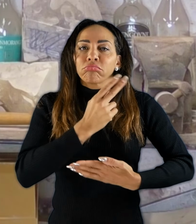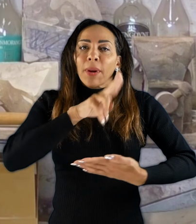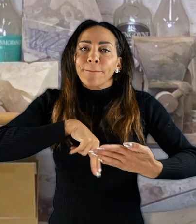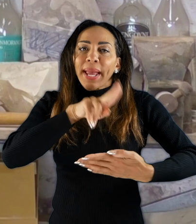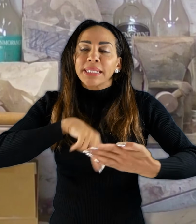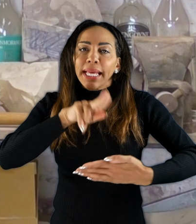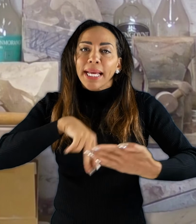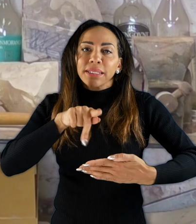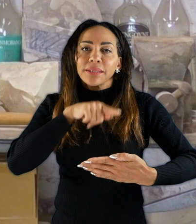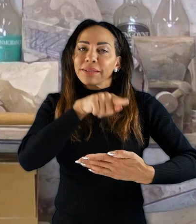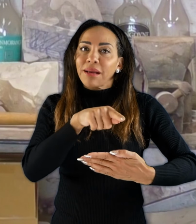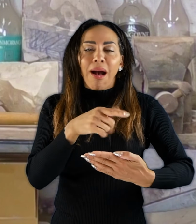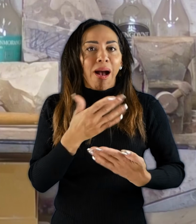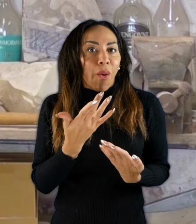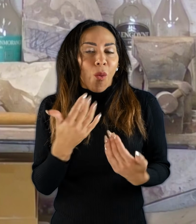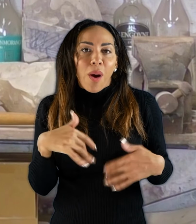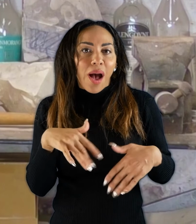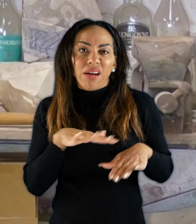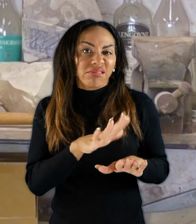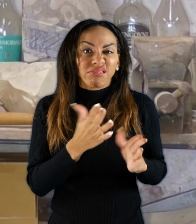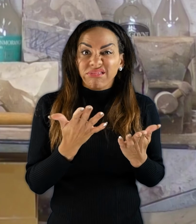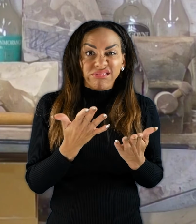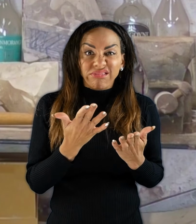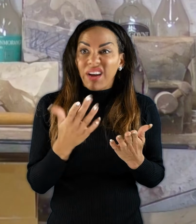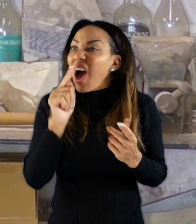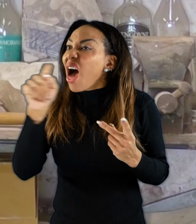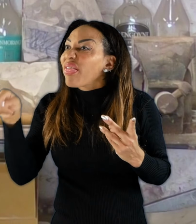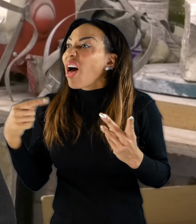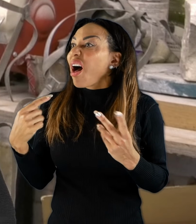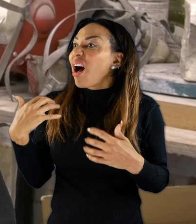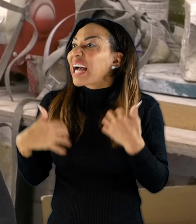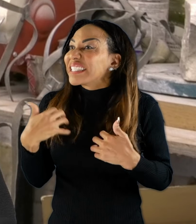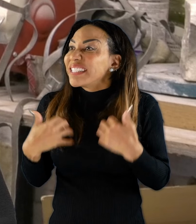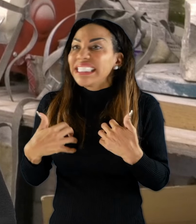interesting and absorbing that he didn't really want to do anything else. There's a lot of business